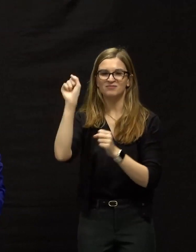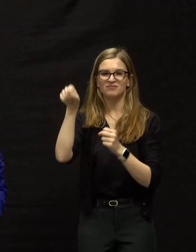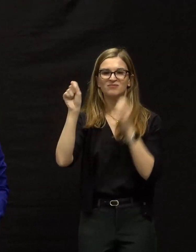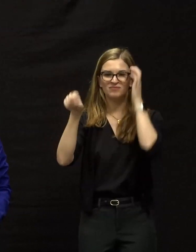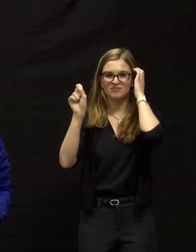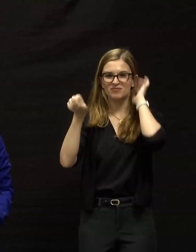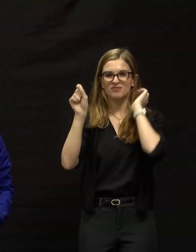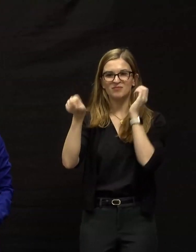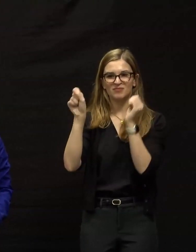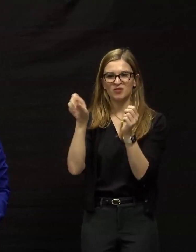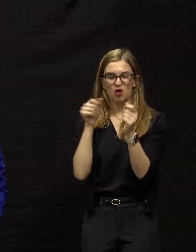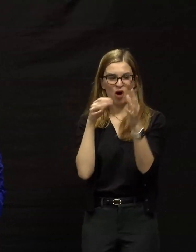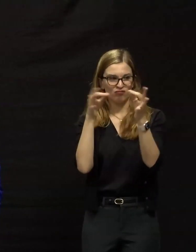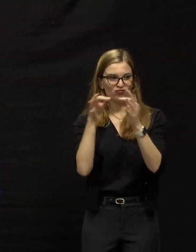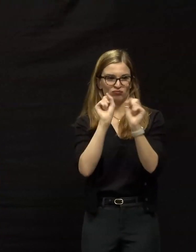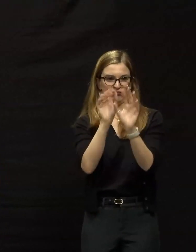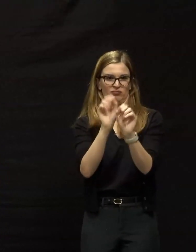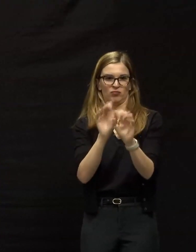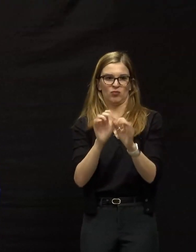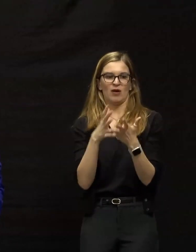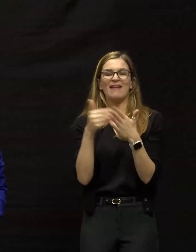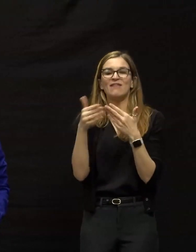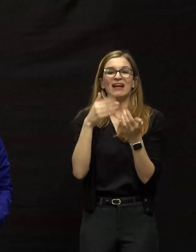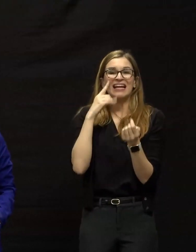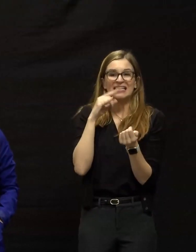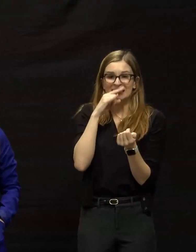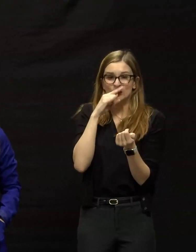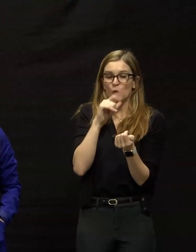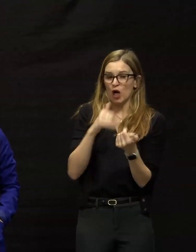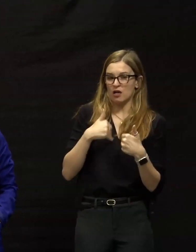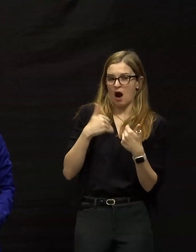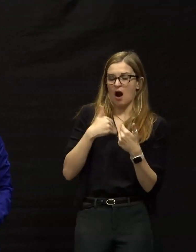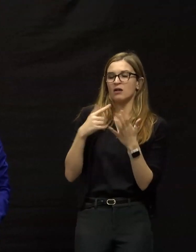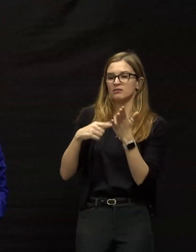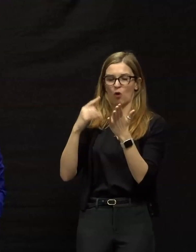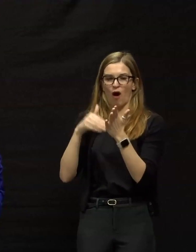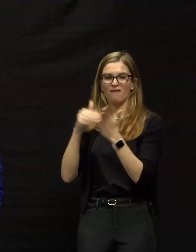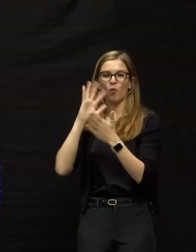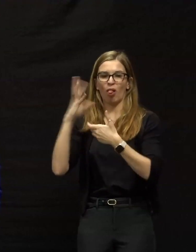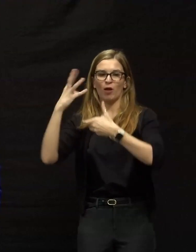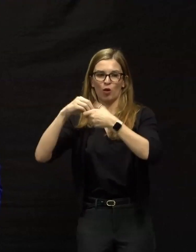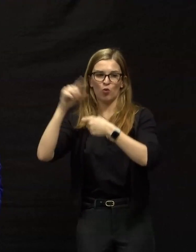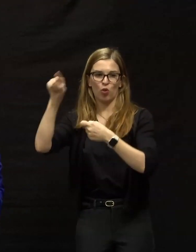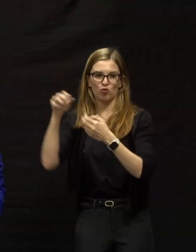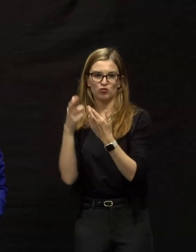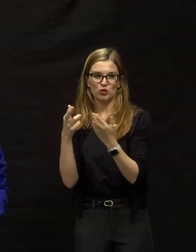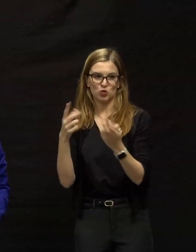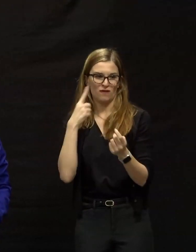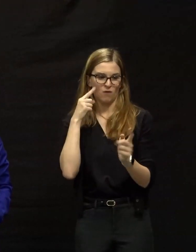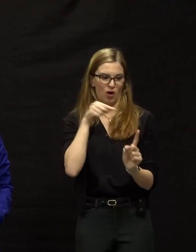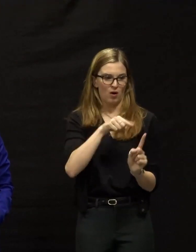which is at RIT, Explore Your Future. So for kids who are interested in those types of things,